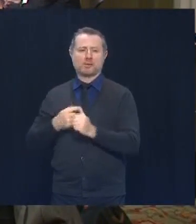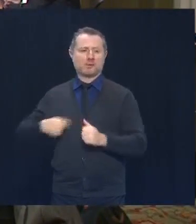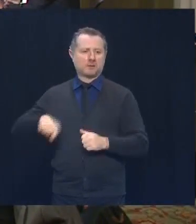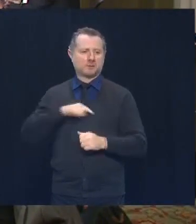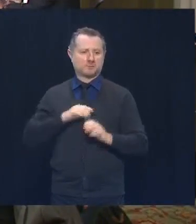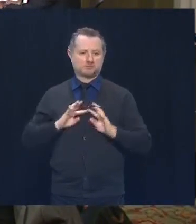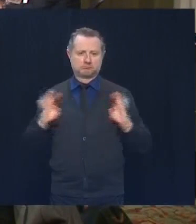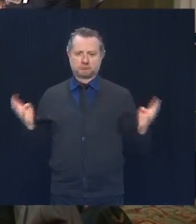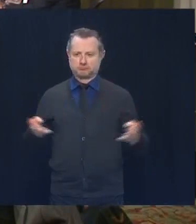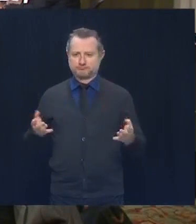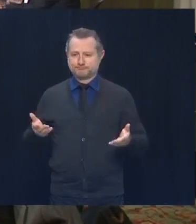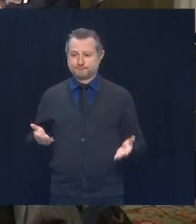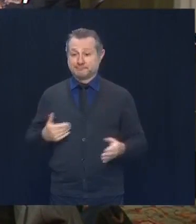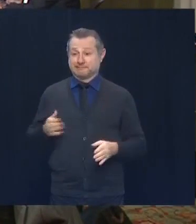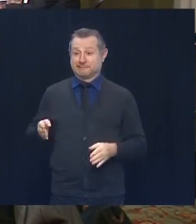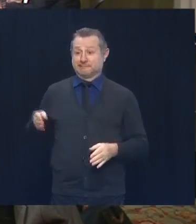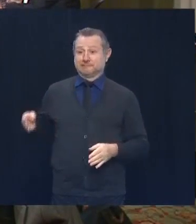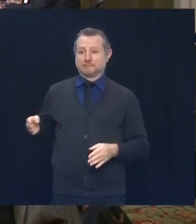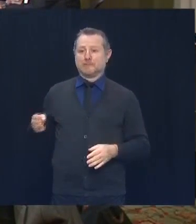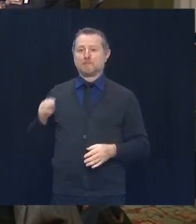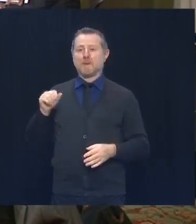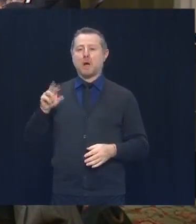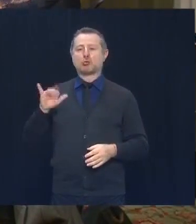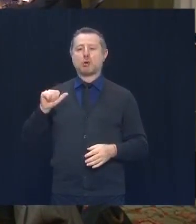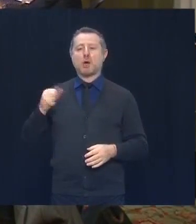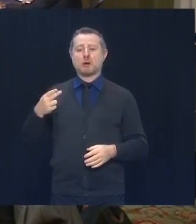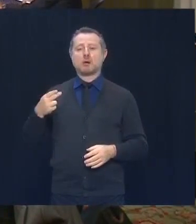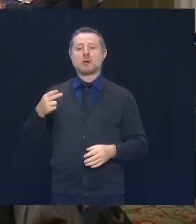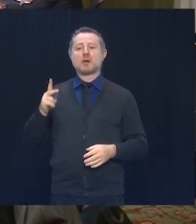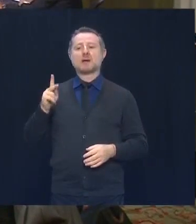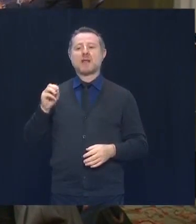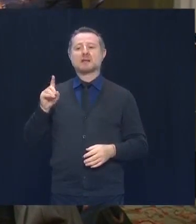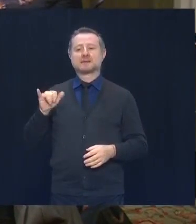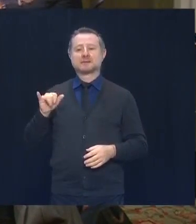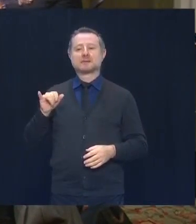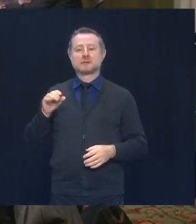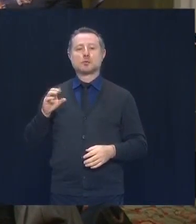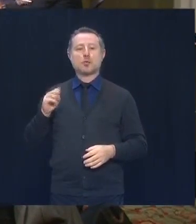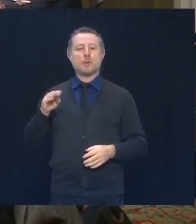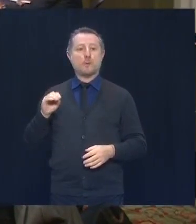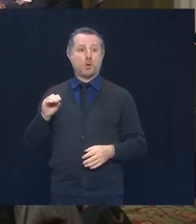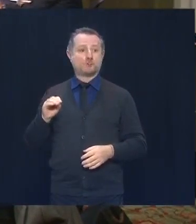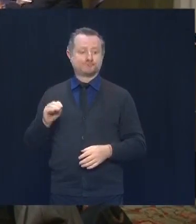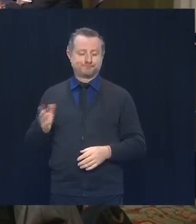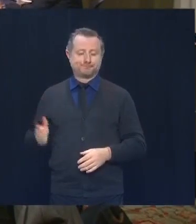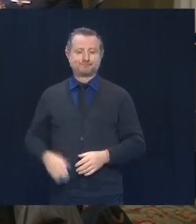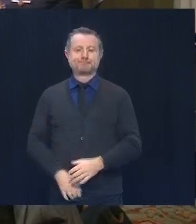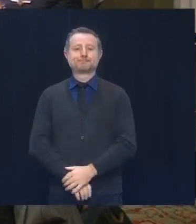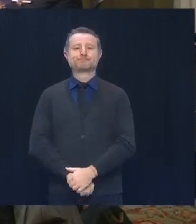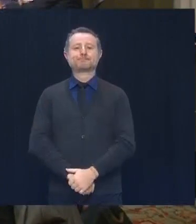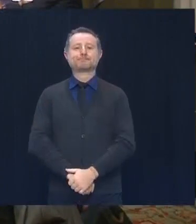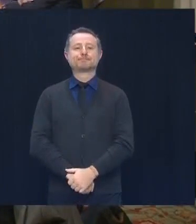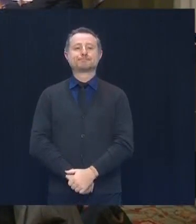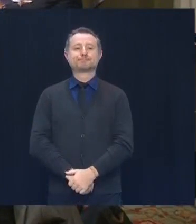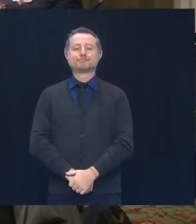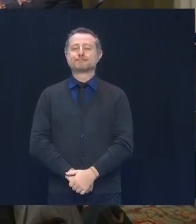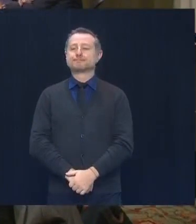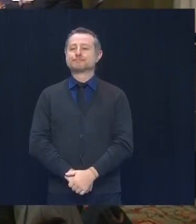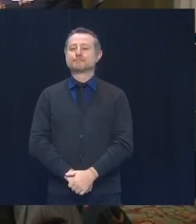AND FAR RIGHT, SPECIAL COUNSEL. ANDOU DEPU SUPERINTENDENT DFS SCHLT S